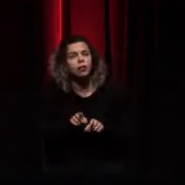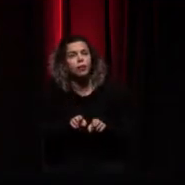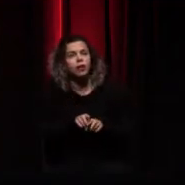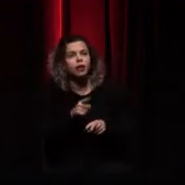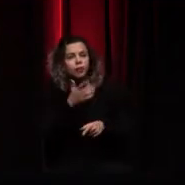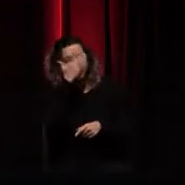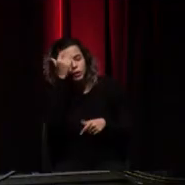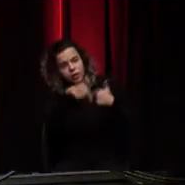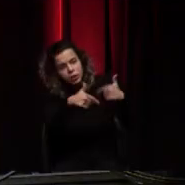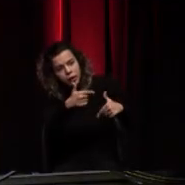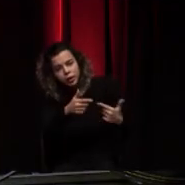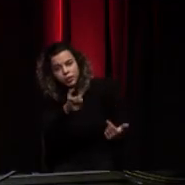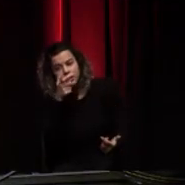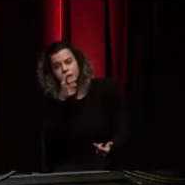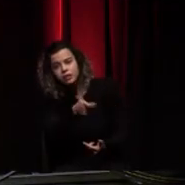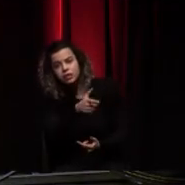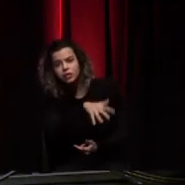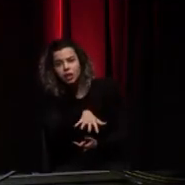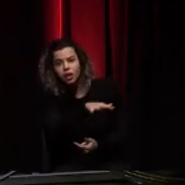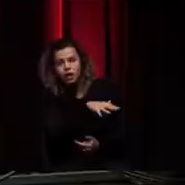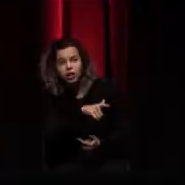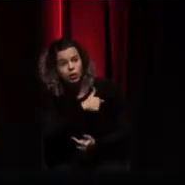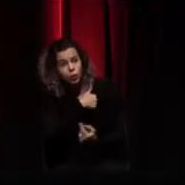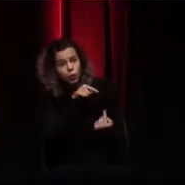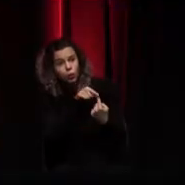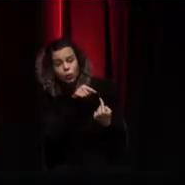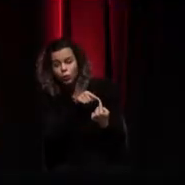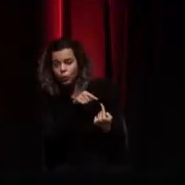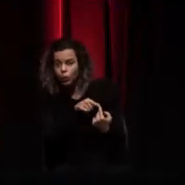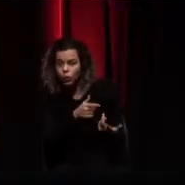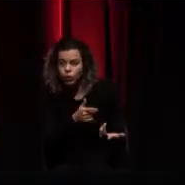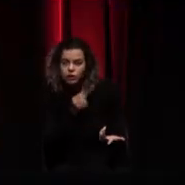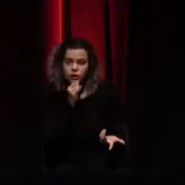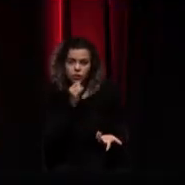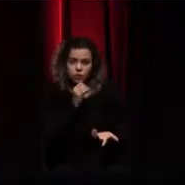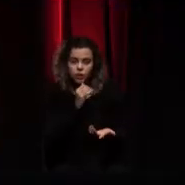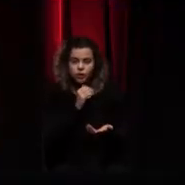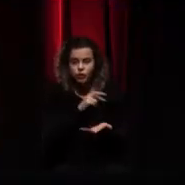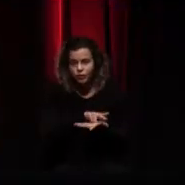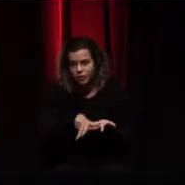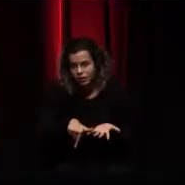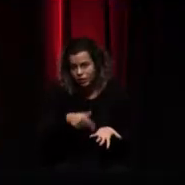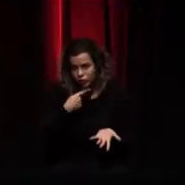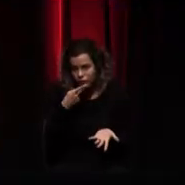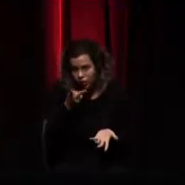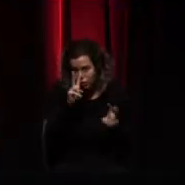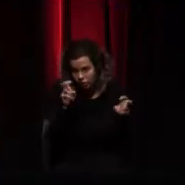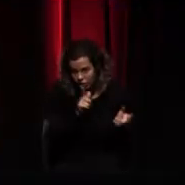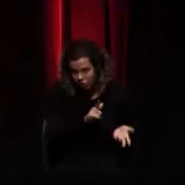in a field you care like that of diversity like I mentioned, you can be relevant,